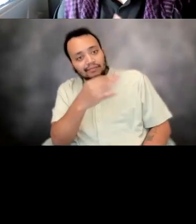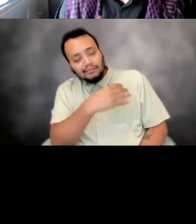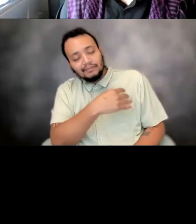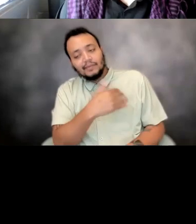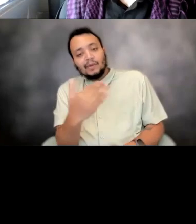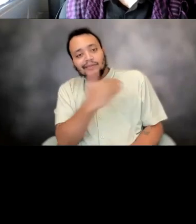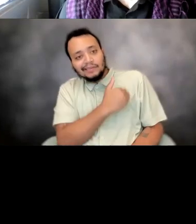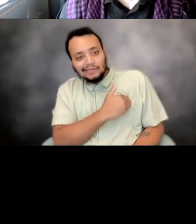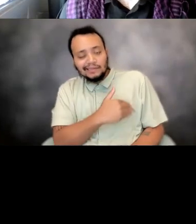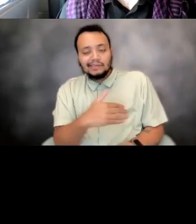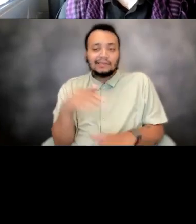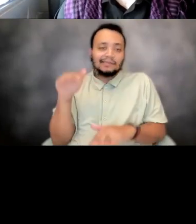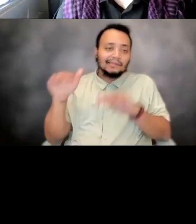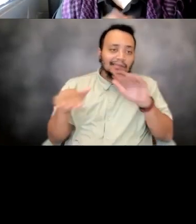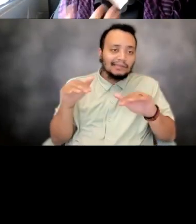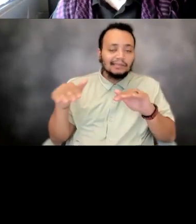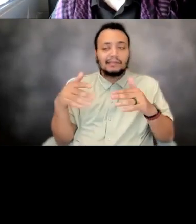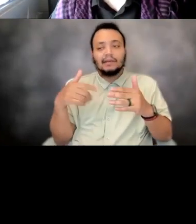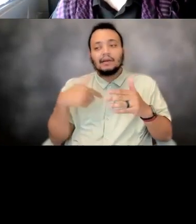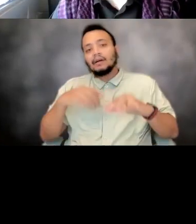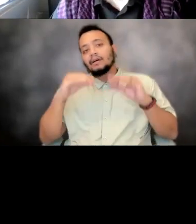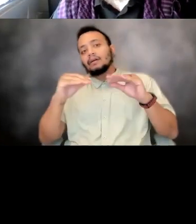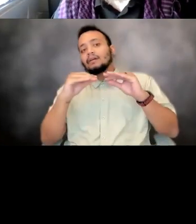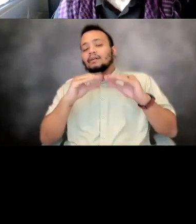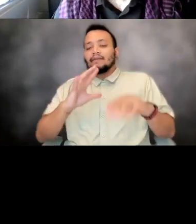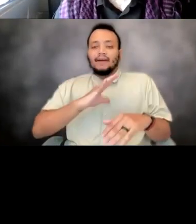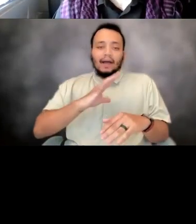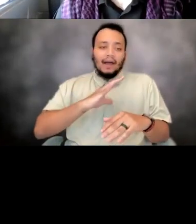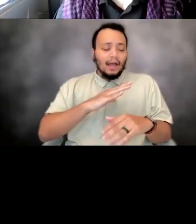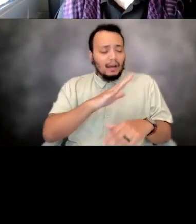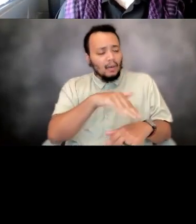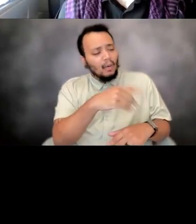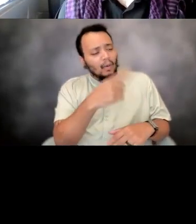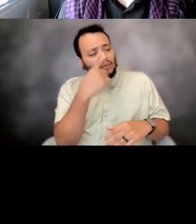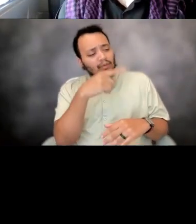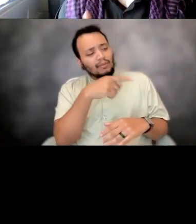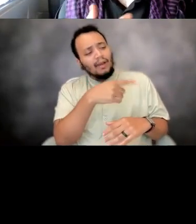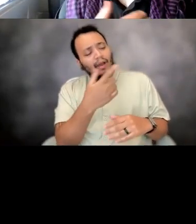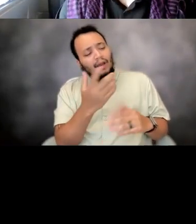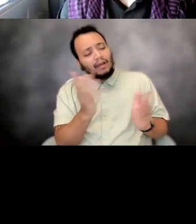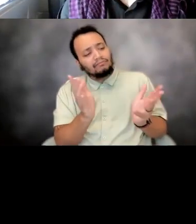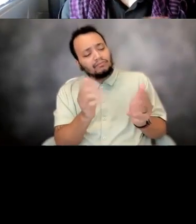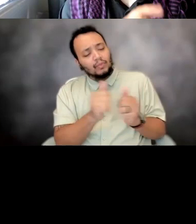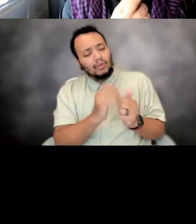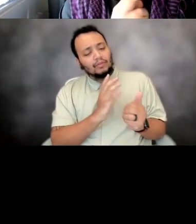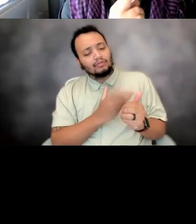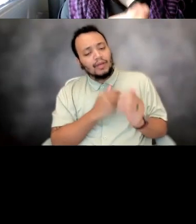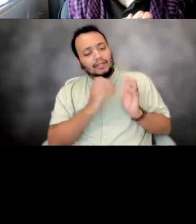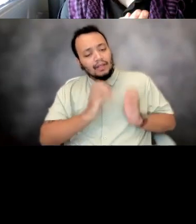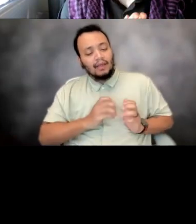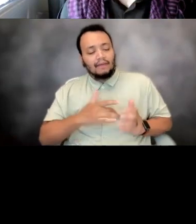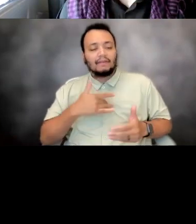or the person to see the trans client that's coming in. So, you know, a lot of folks that are in that dual role